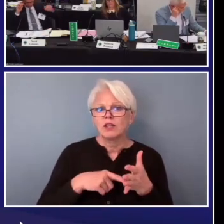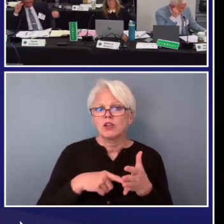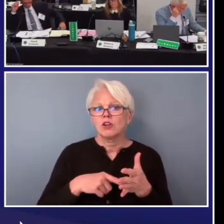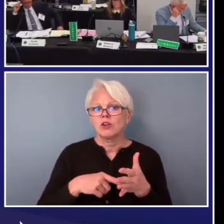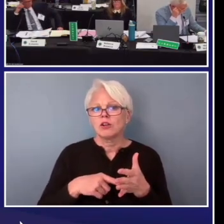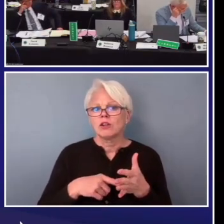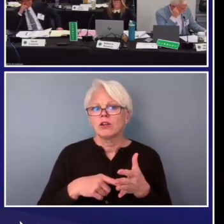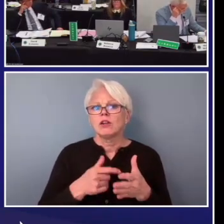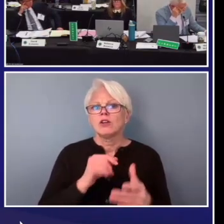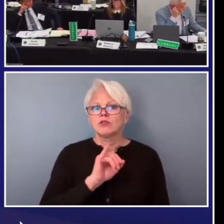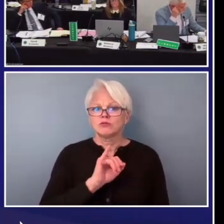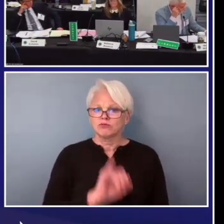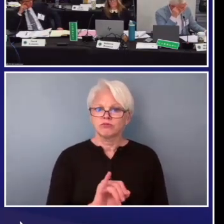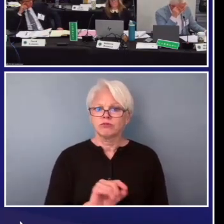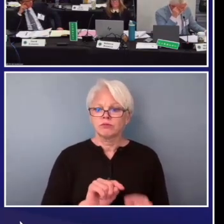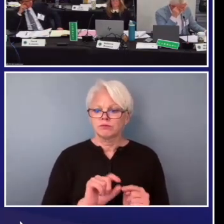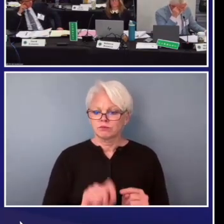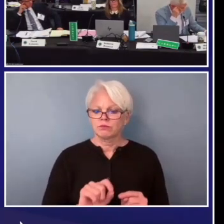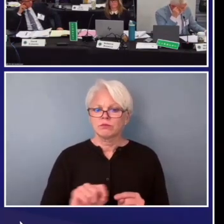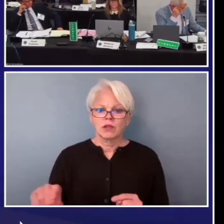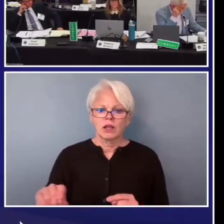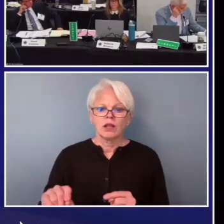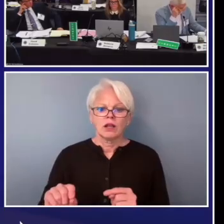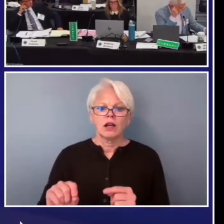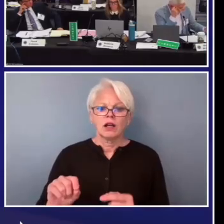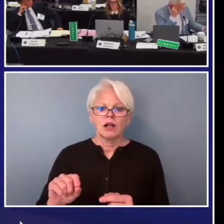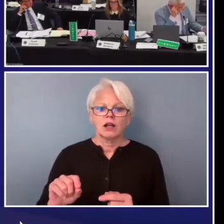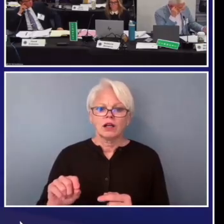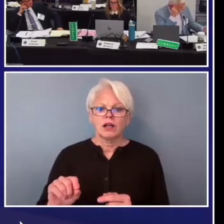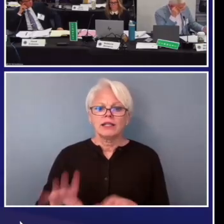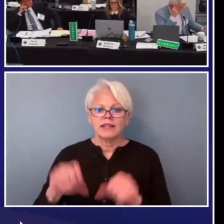one, adopting accreditation standards, Roman at,